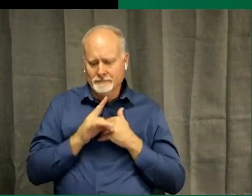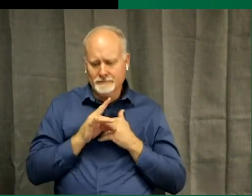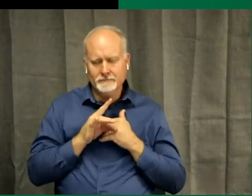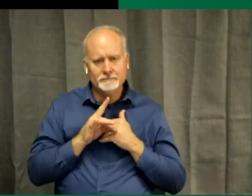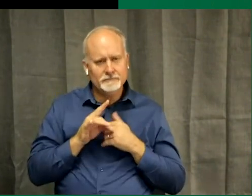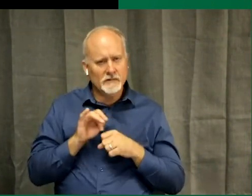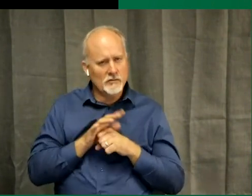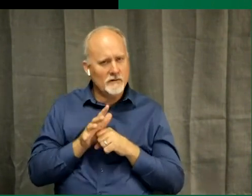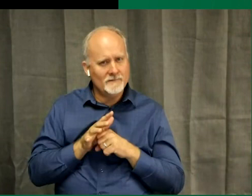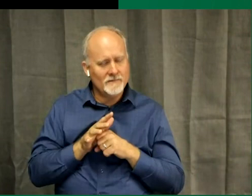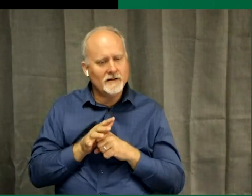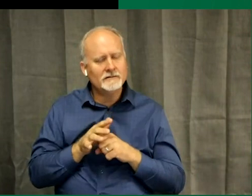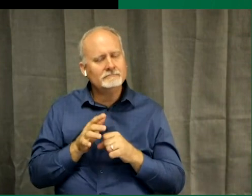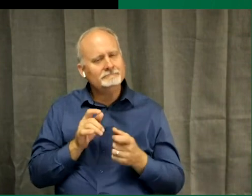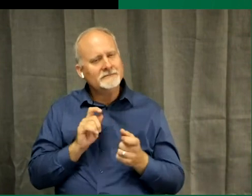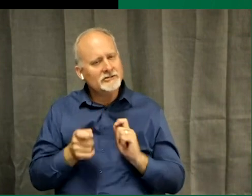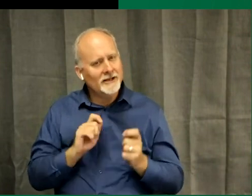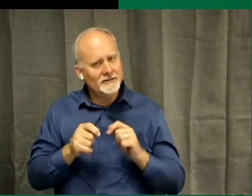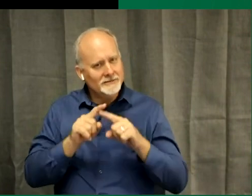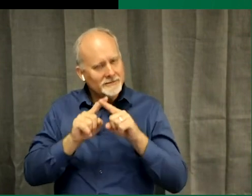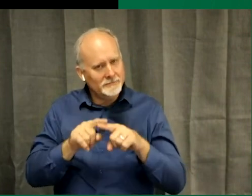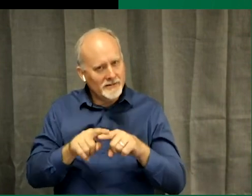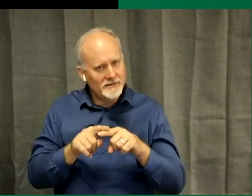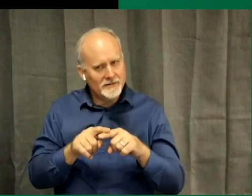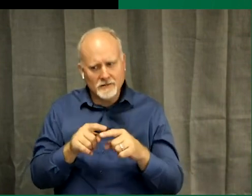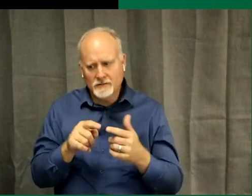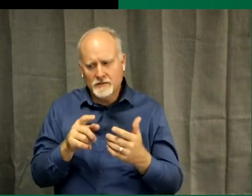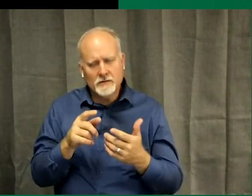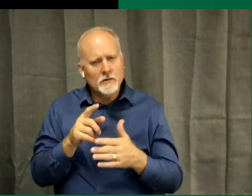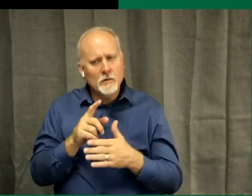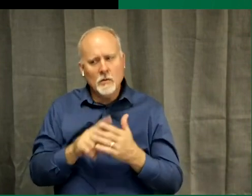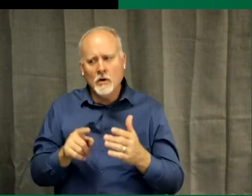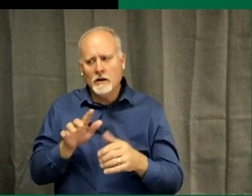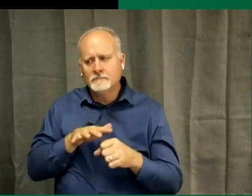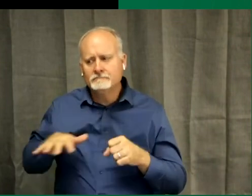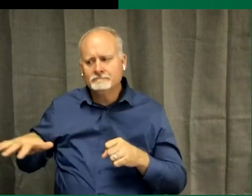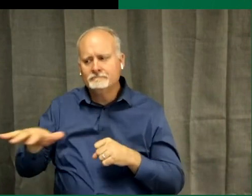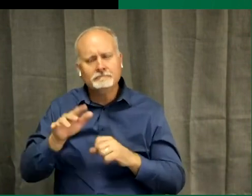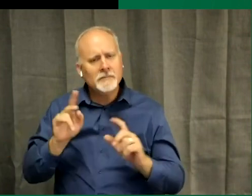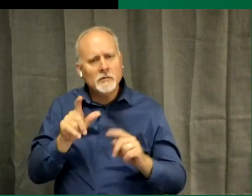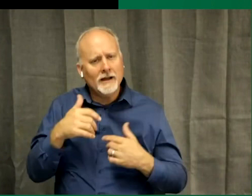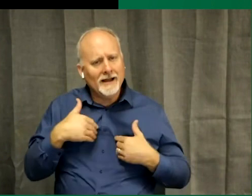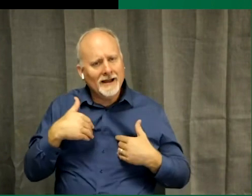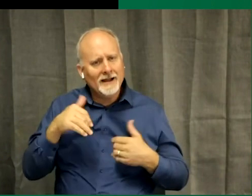changes based on um what the circulating cases are in the population and also the size of the event